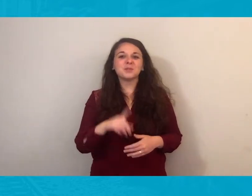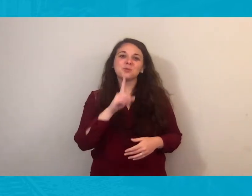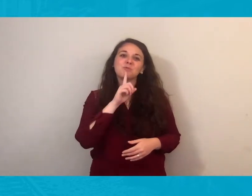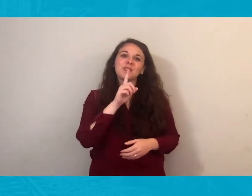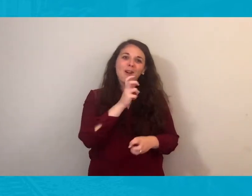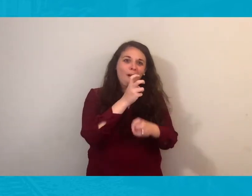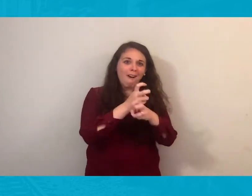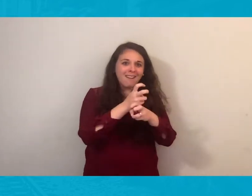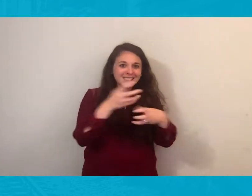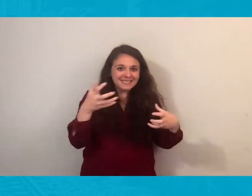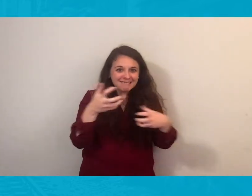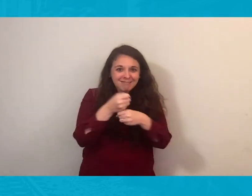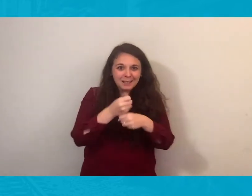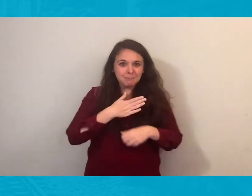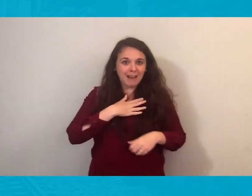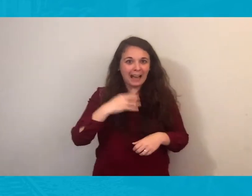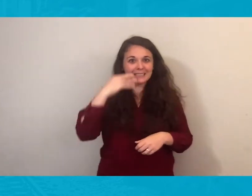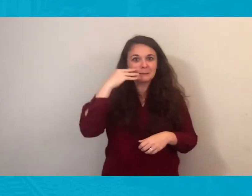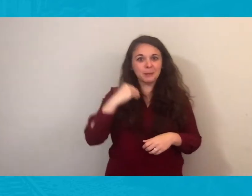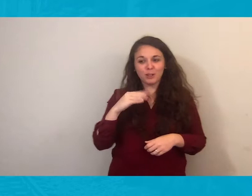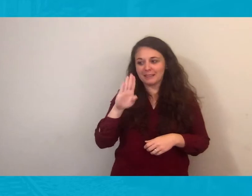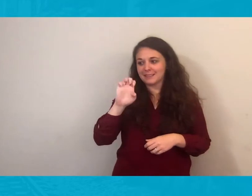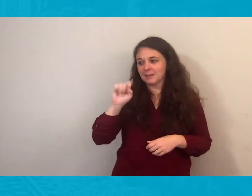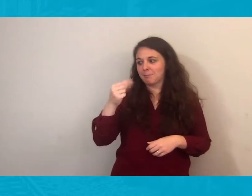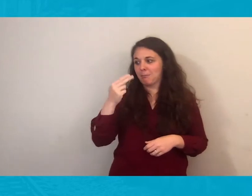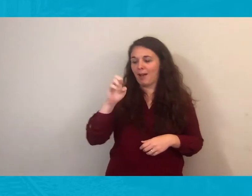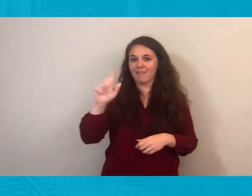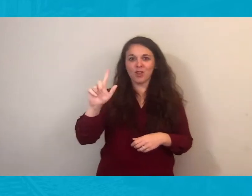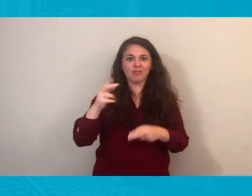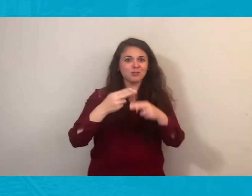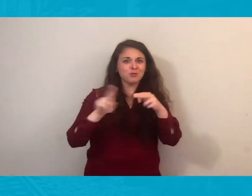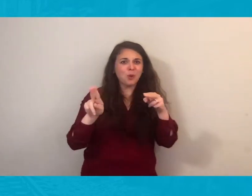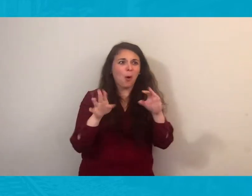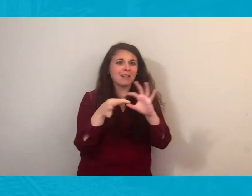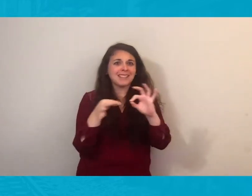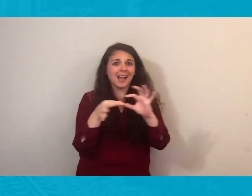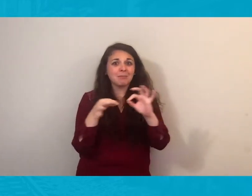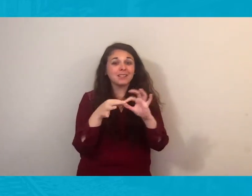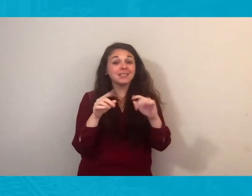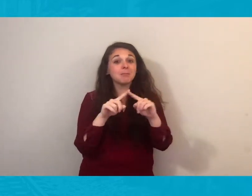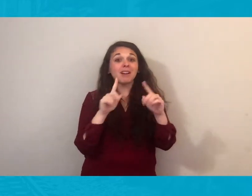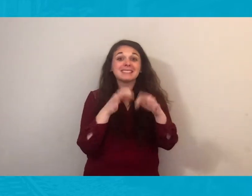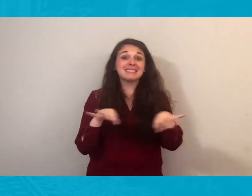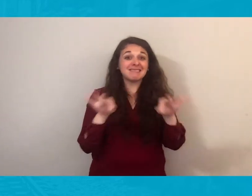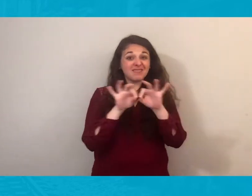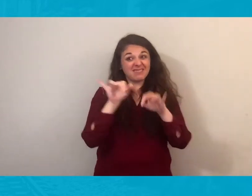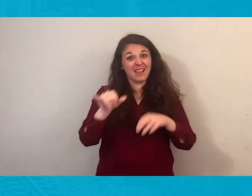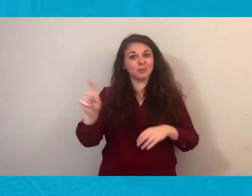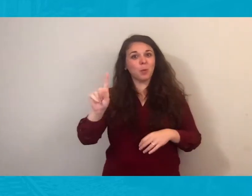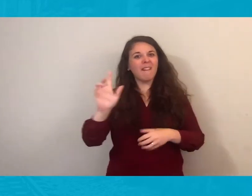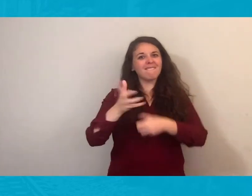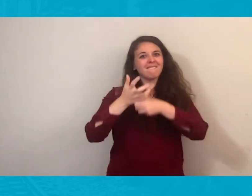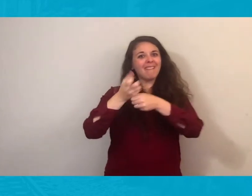So it's hard to condense my Bethel experience into a short segment, but most significant thing was Bethel's where I made my faith my own